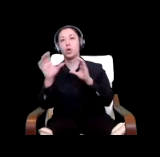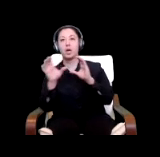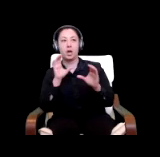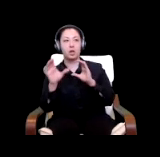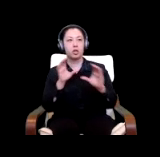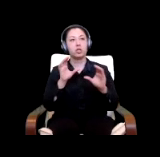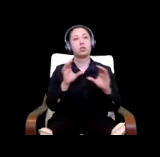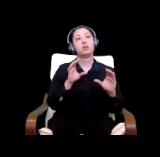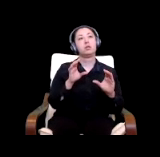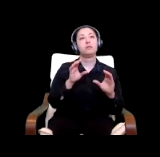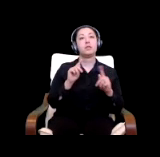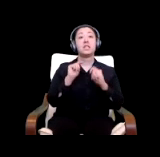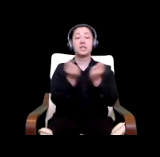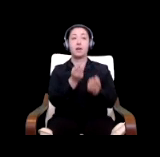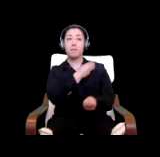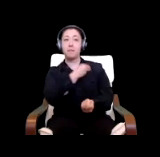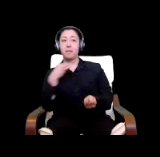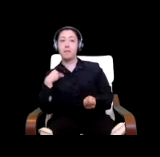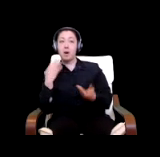Team members might include a speech-language pathologist, sign language tutor, and intervenor